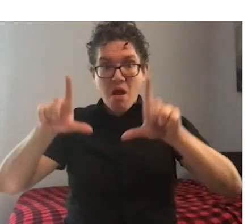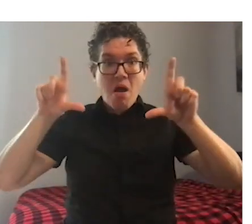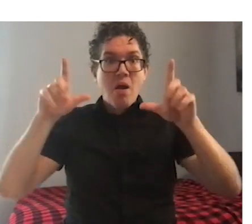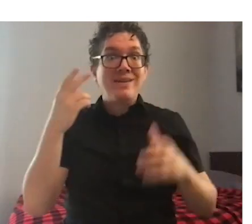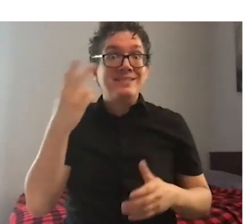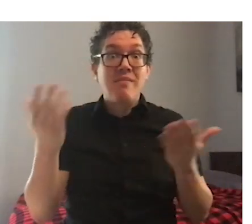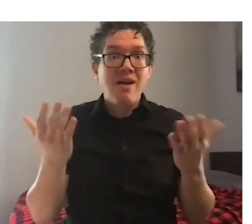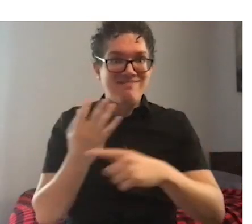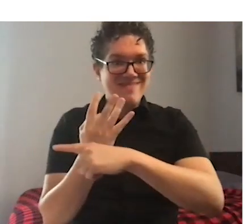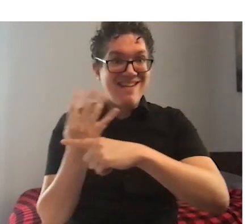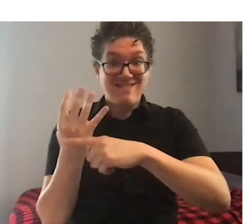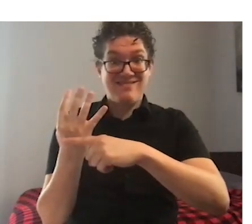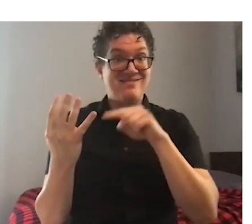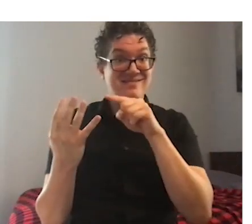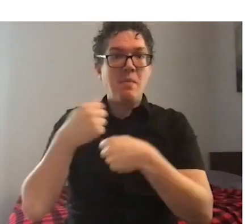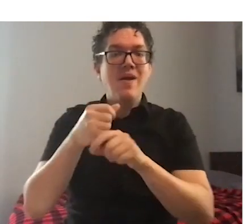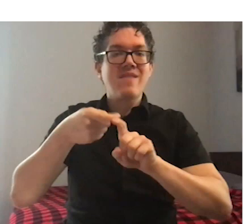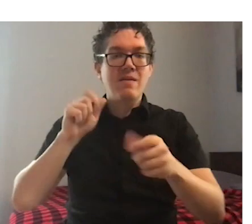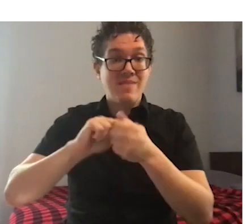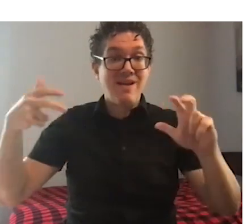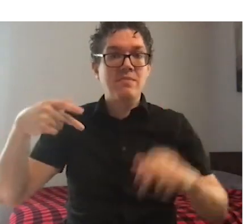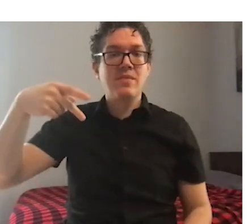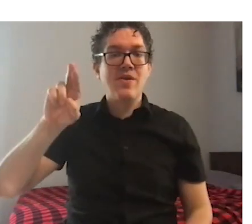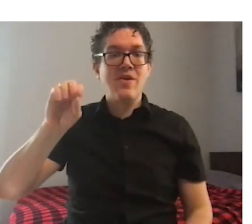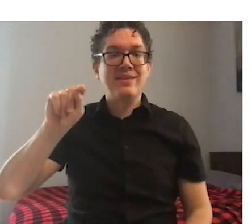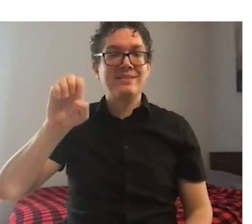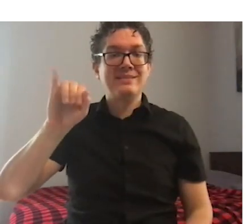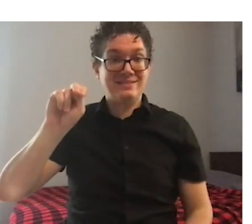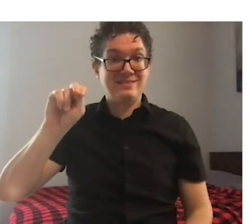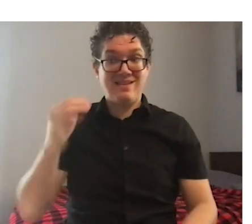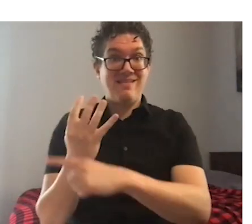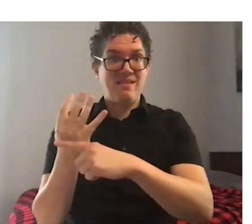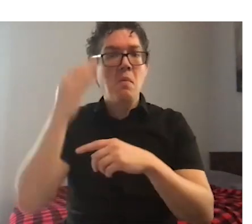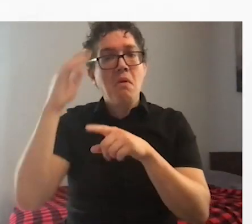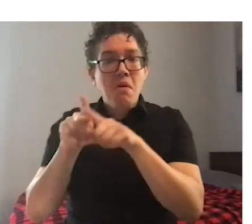surrounded by an envelope of proteins covered in spikes.